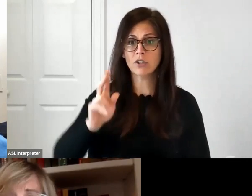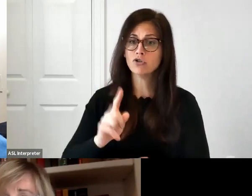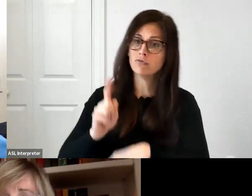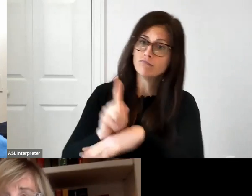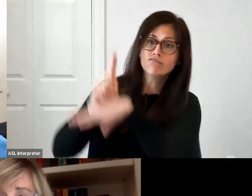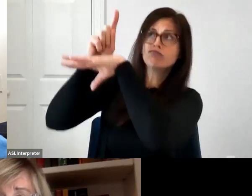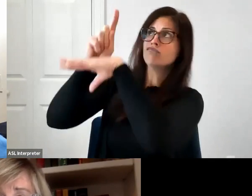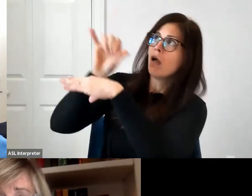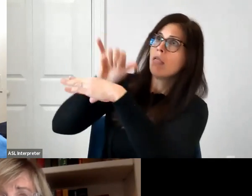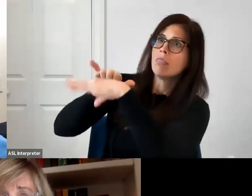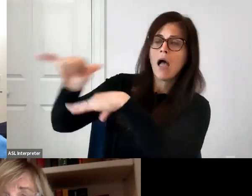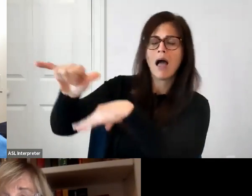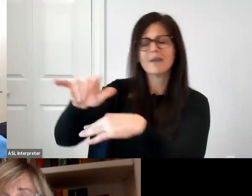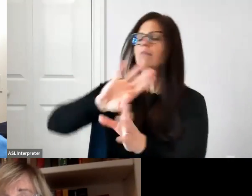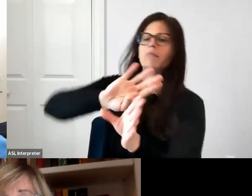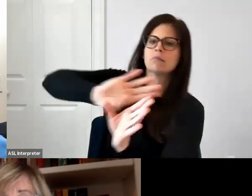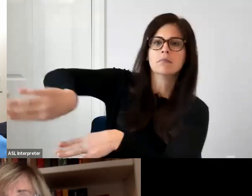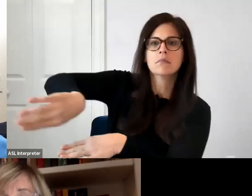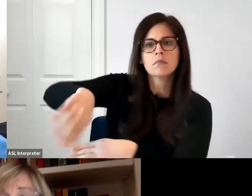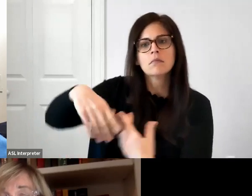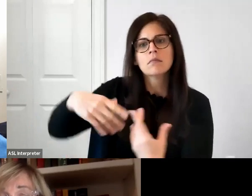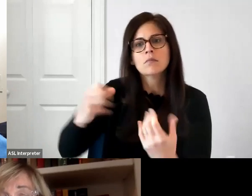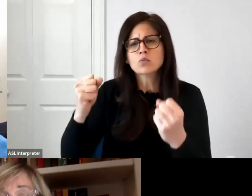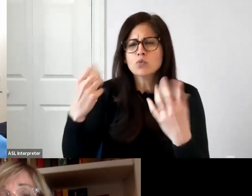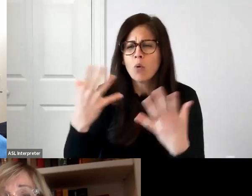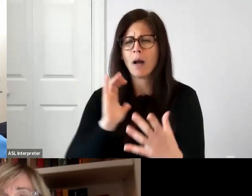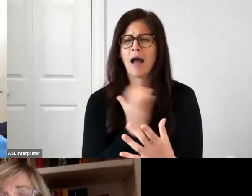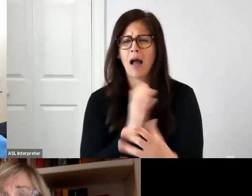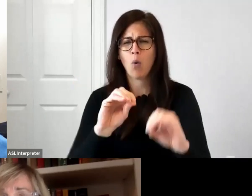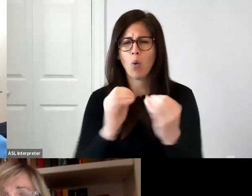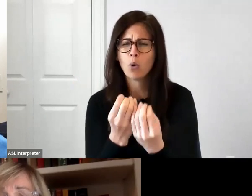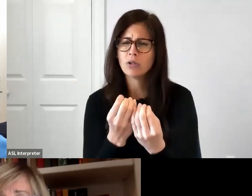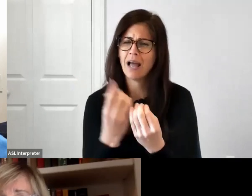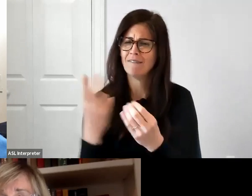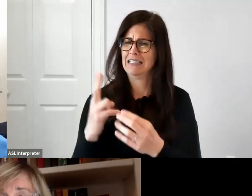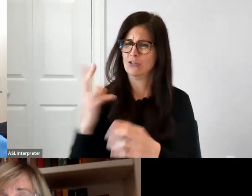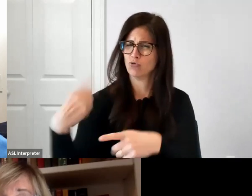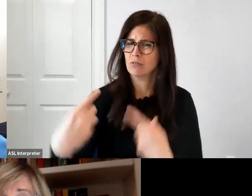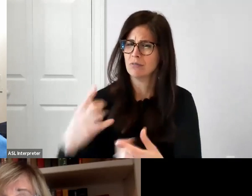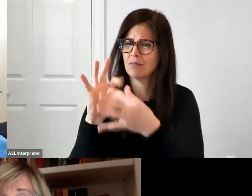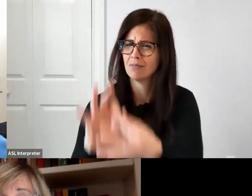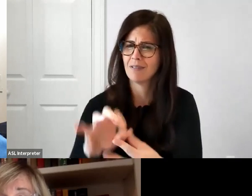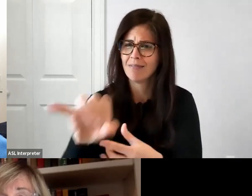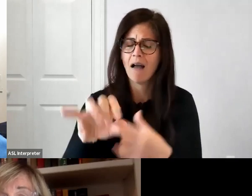so many of our organizations, and to invite the unheard voices to speak